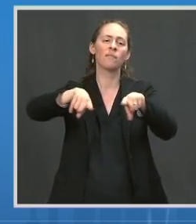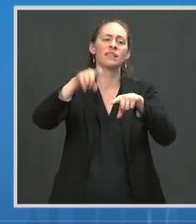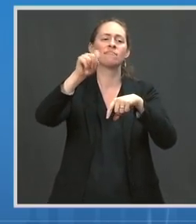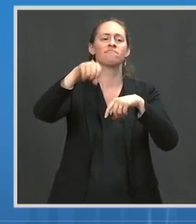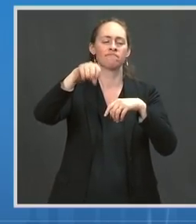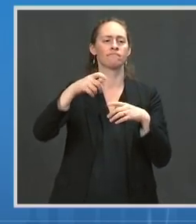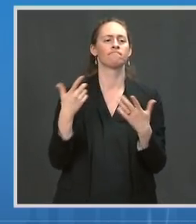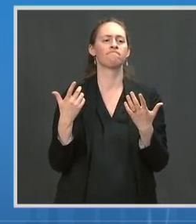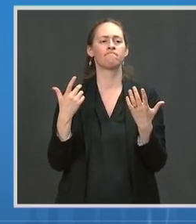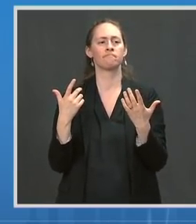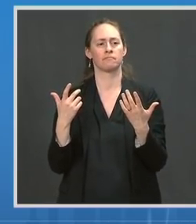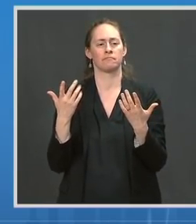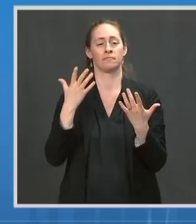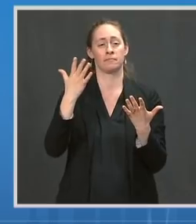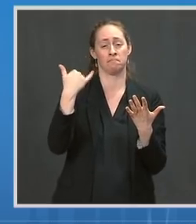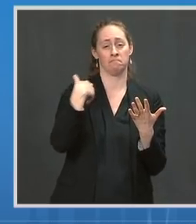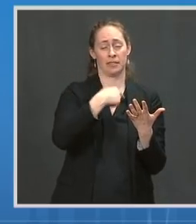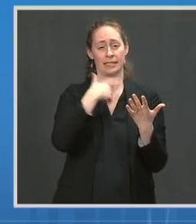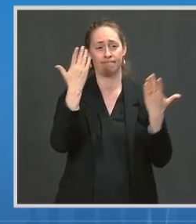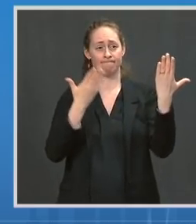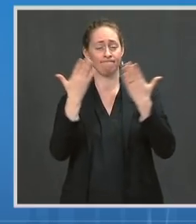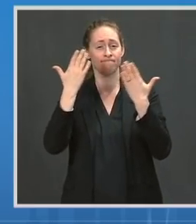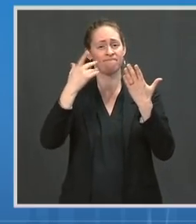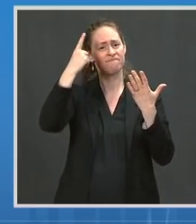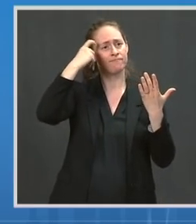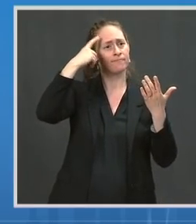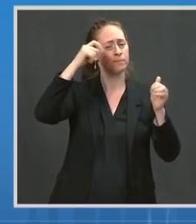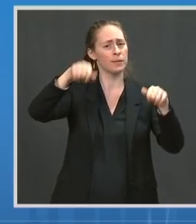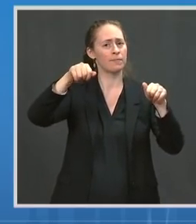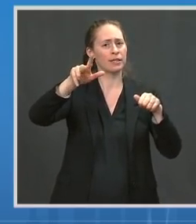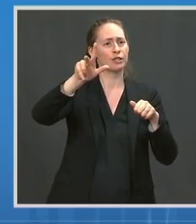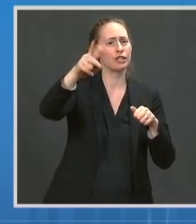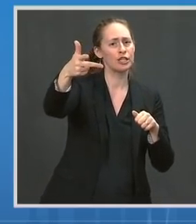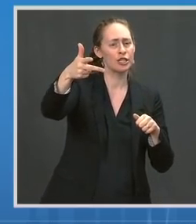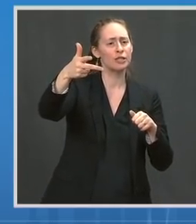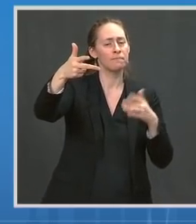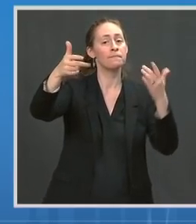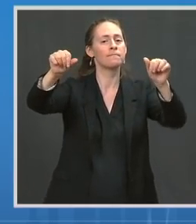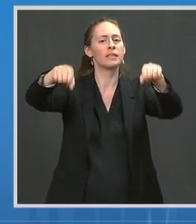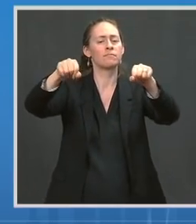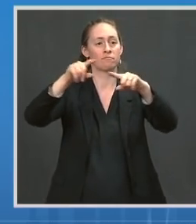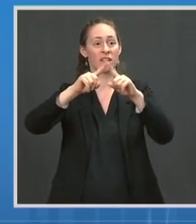that is far from saying that that is what's going to happen. I would, again, invite Dr. Fauci to comment on that.